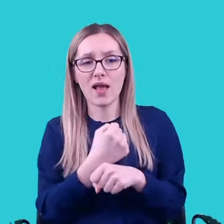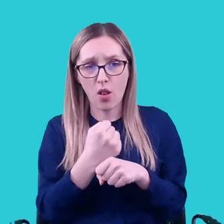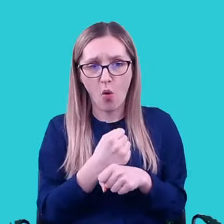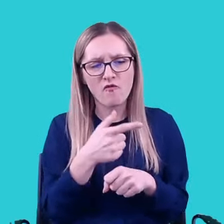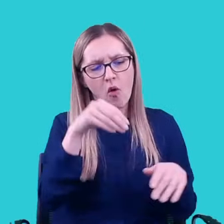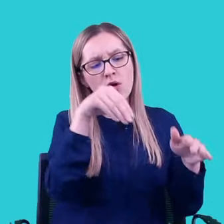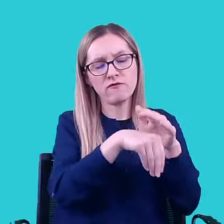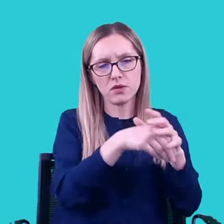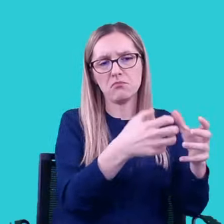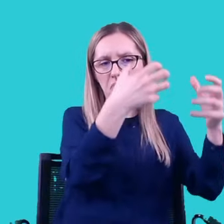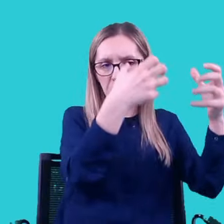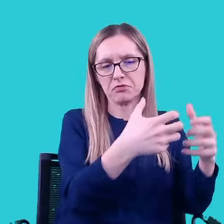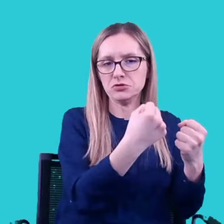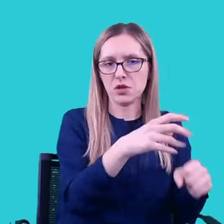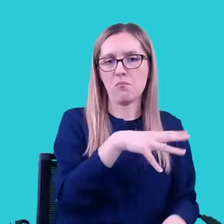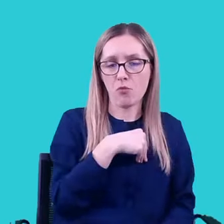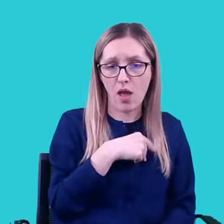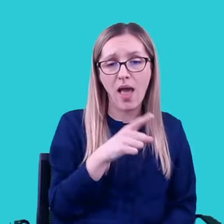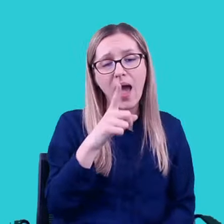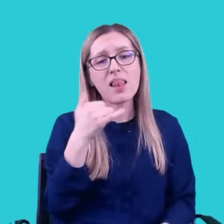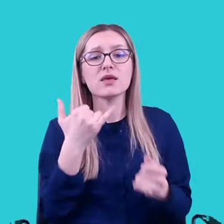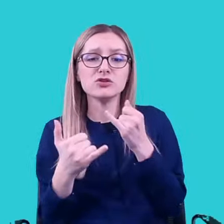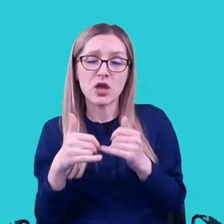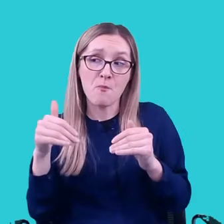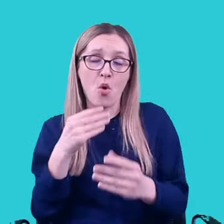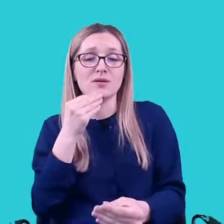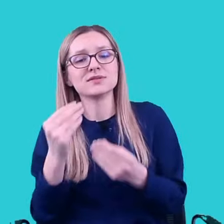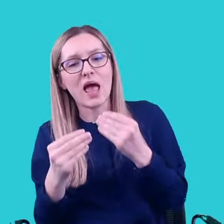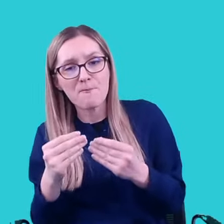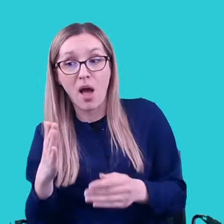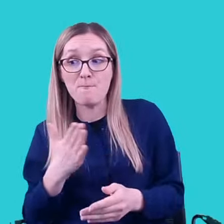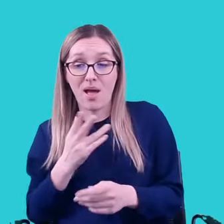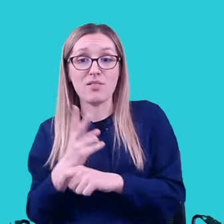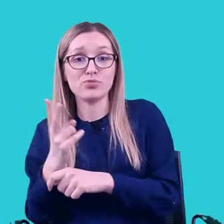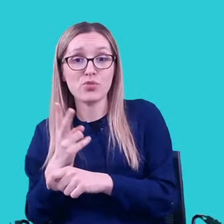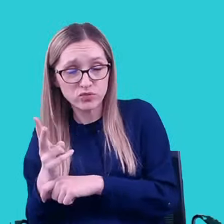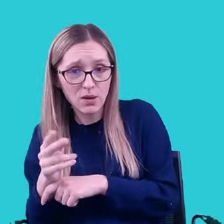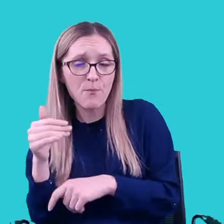If we have access and want to play around, we can lower the temperature.